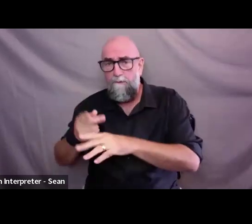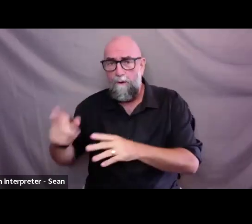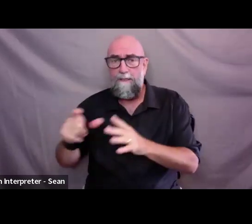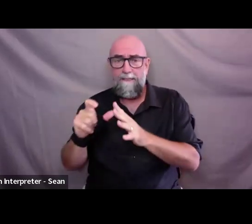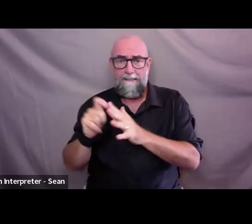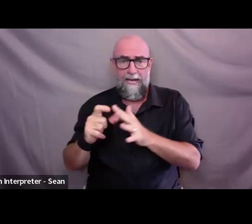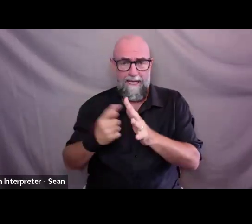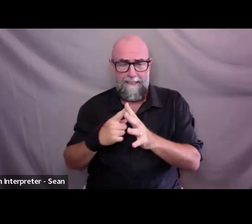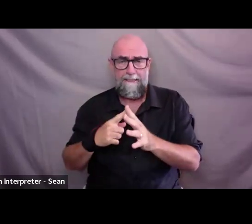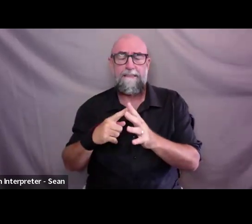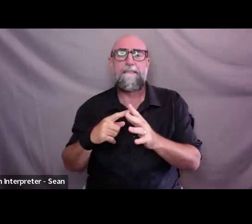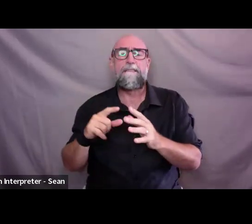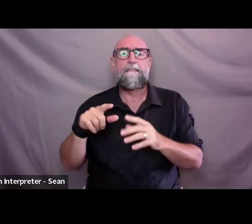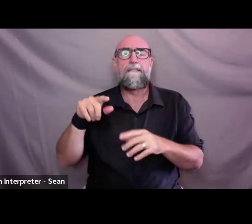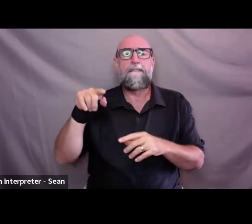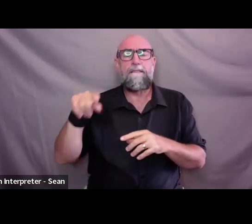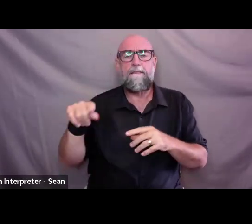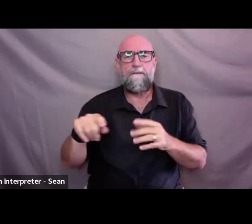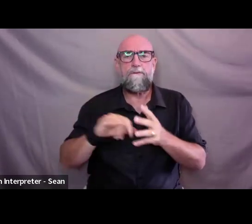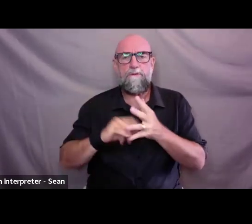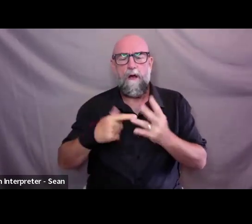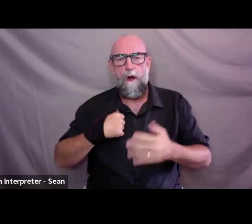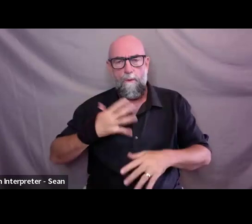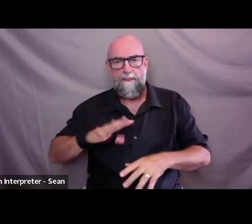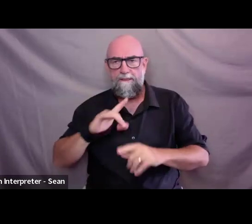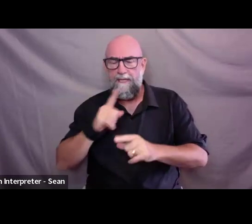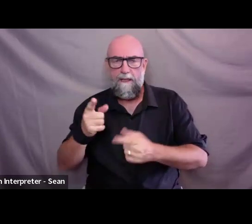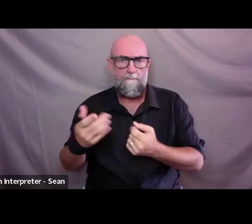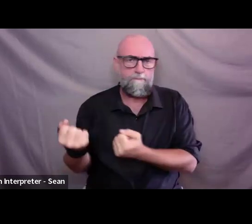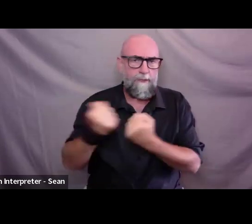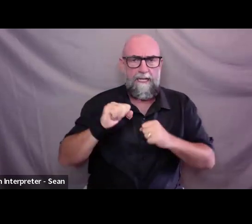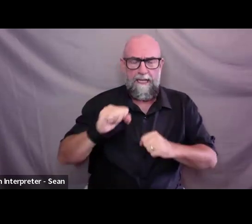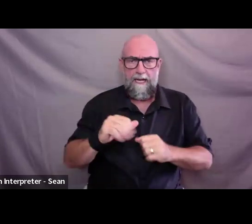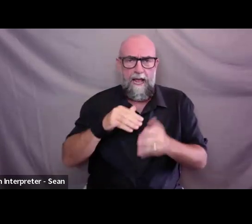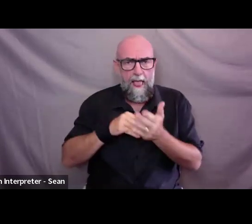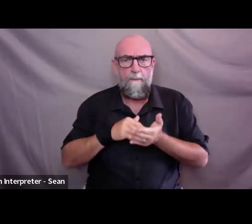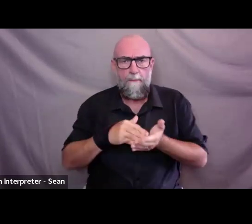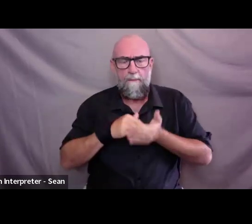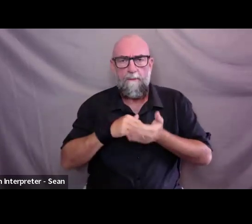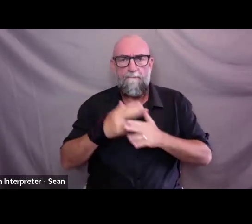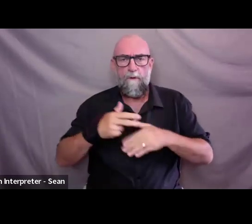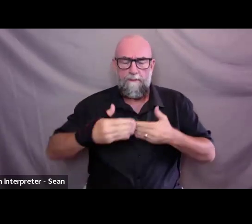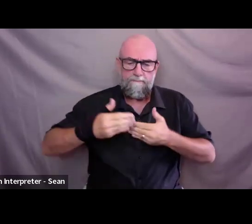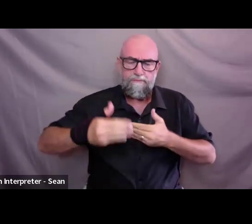the extended network to the series. Our thanks to go? Name go?